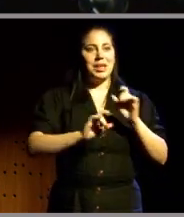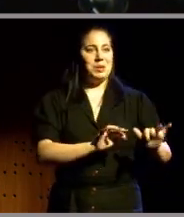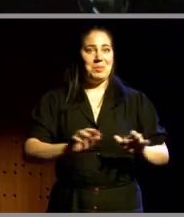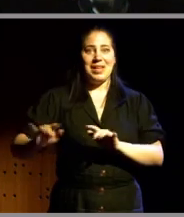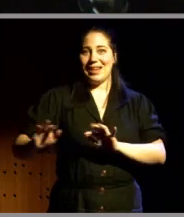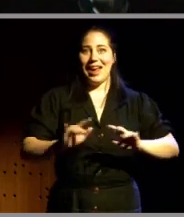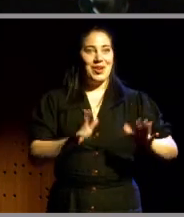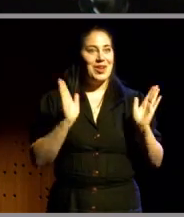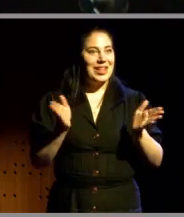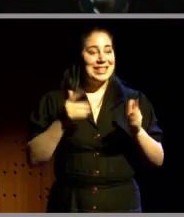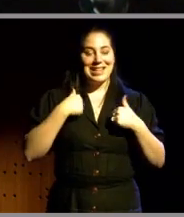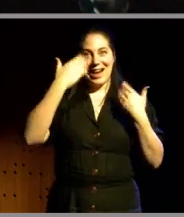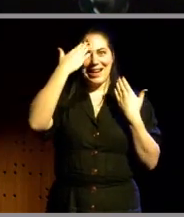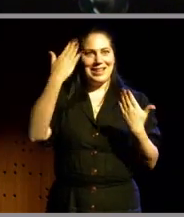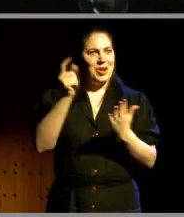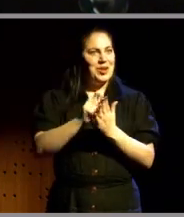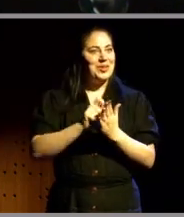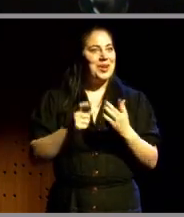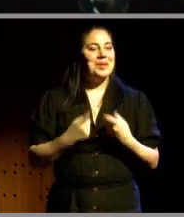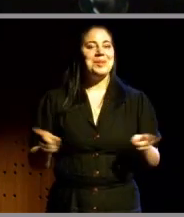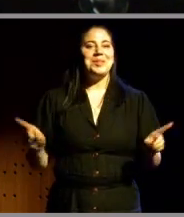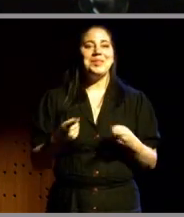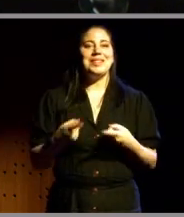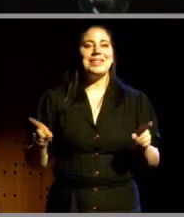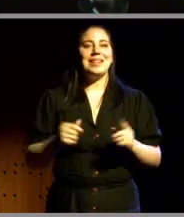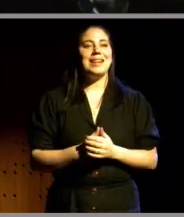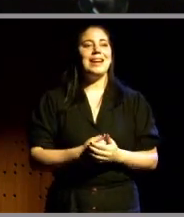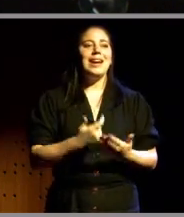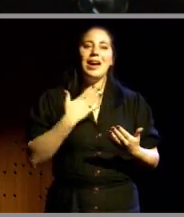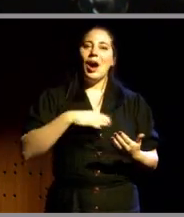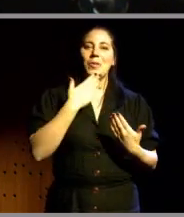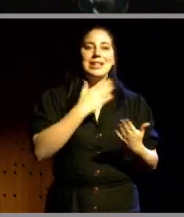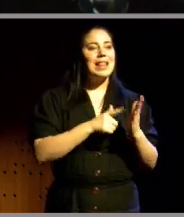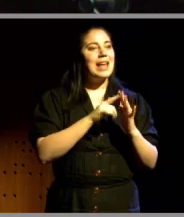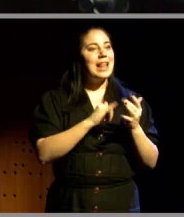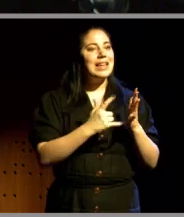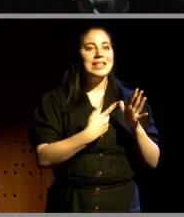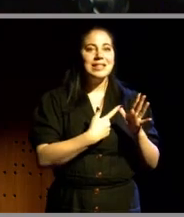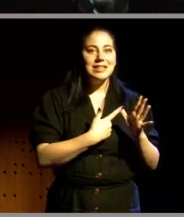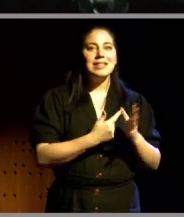Then I would like to thank the following people. Lisa Lim who put me through my masters at